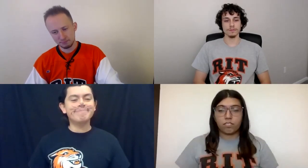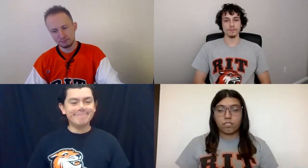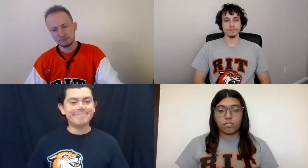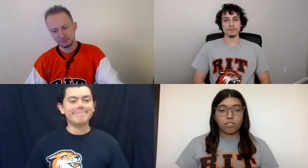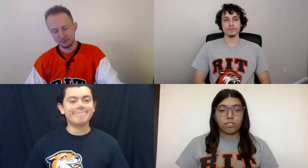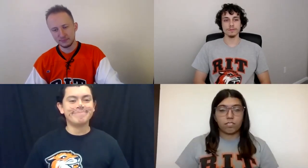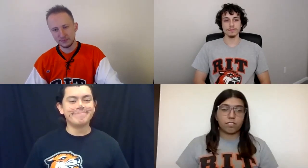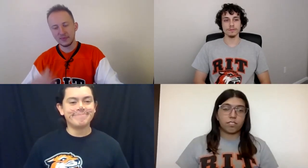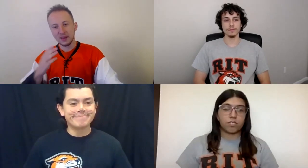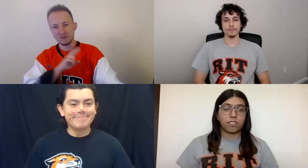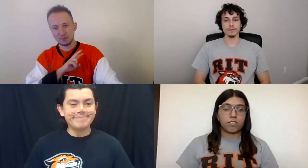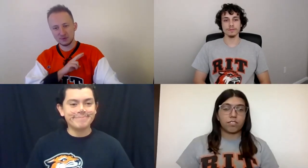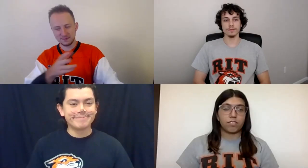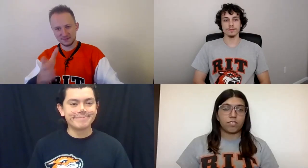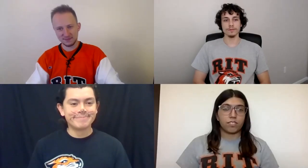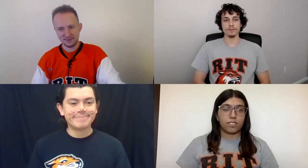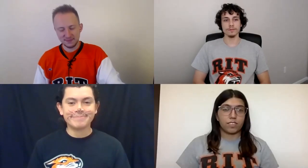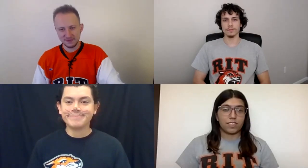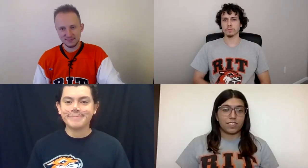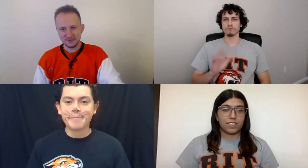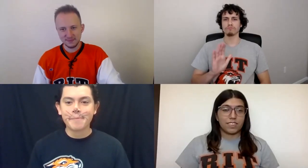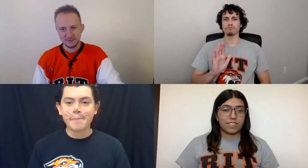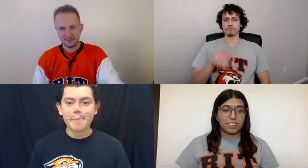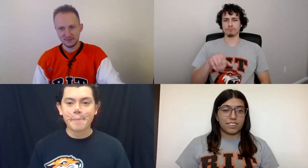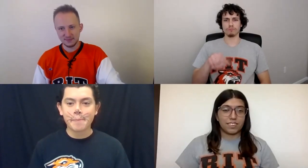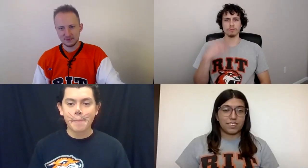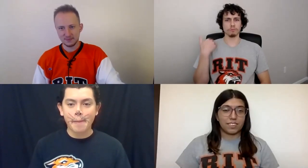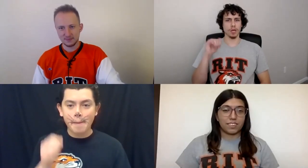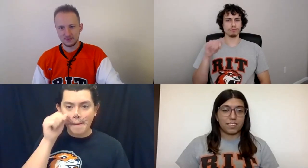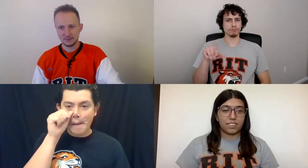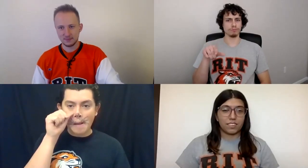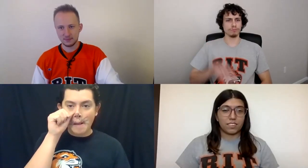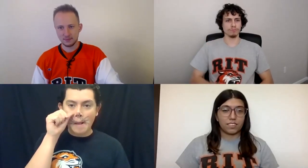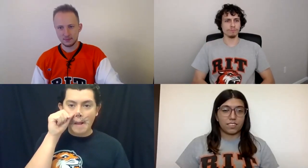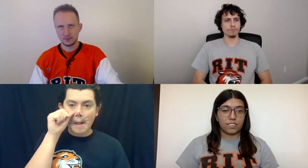Matt: Vladimir? Vladimir: Shouldn't it be Amanda first?